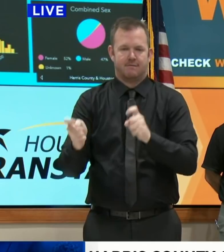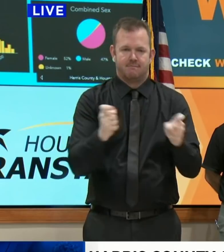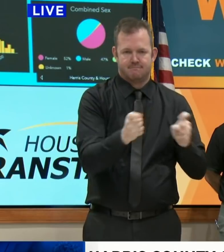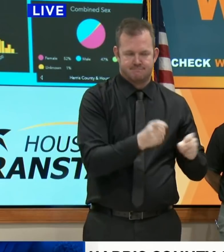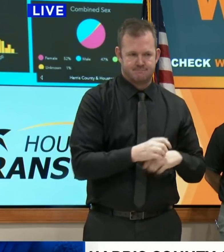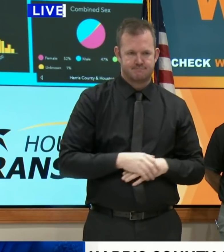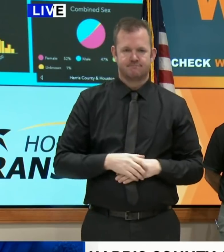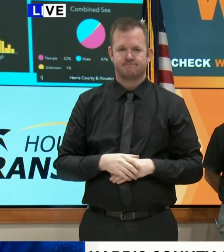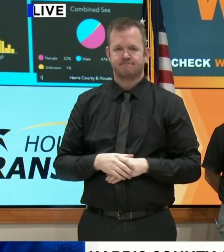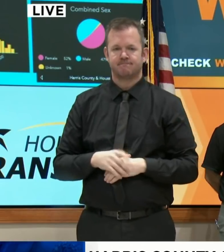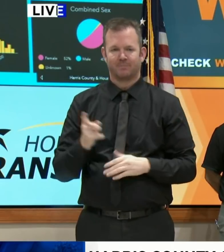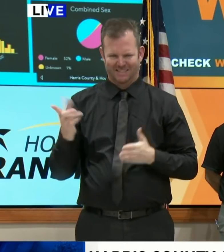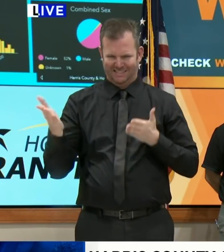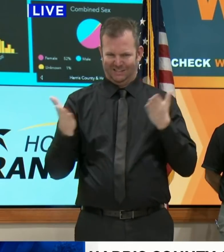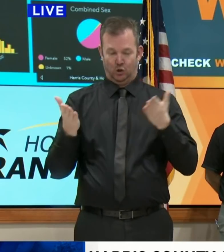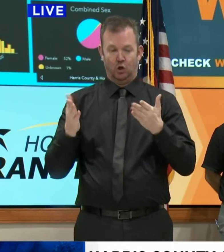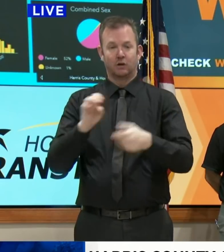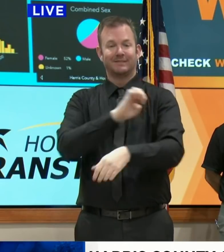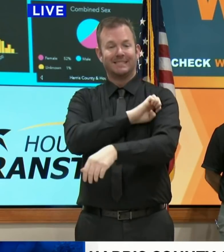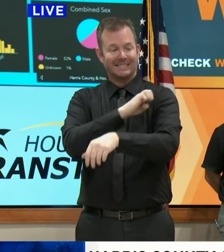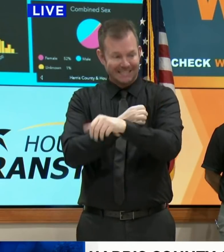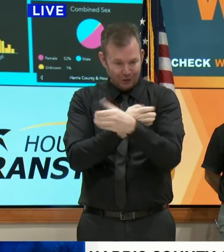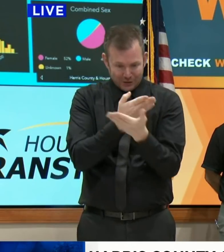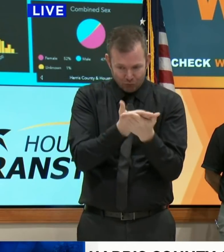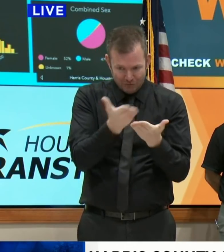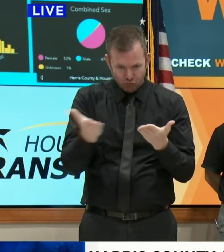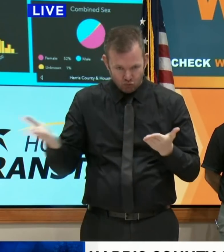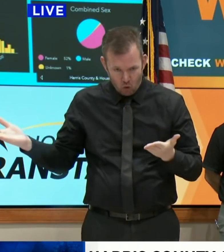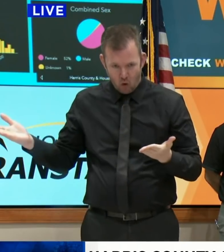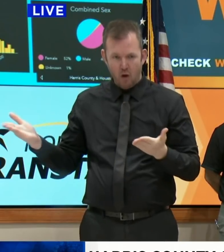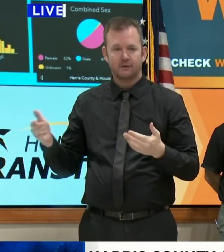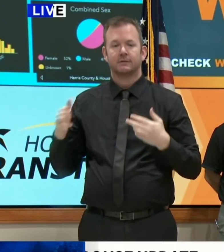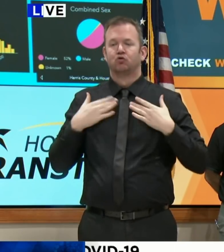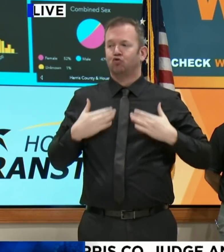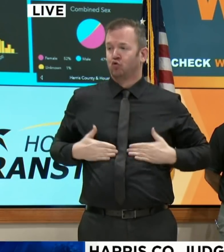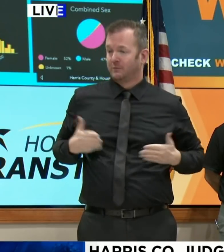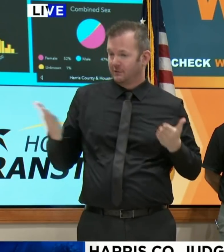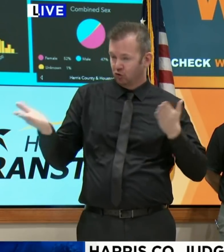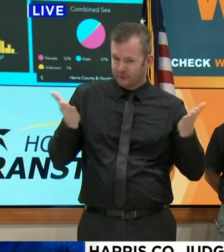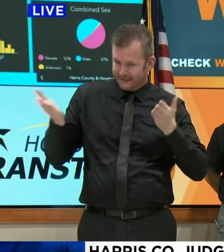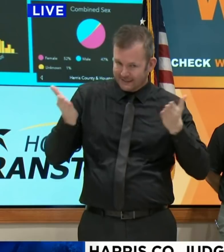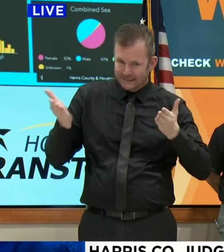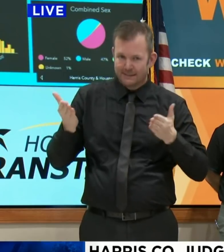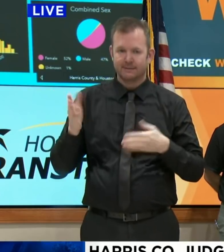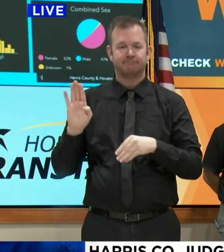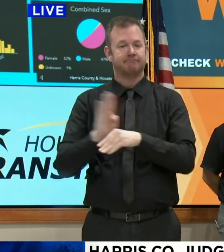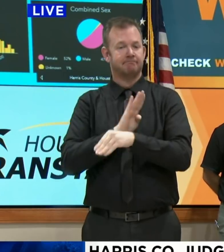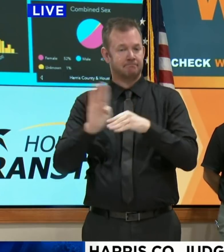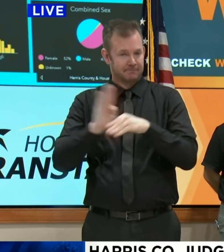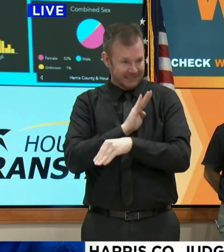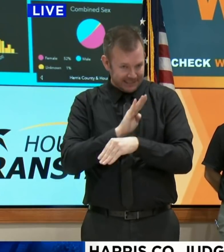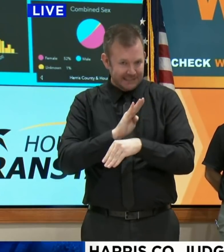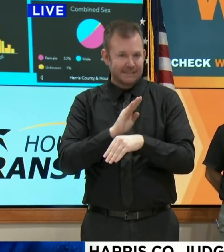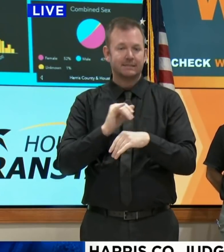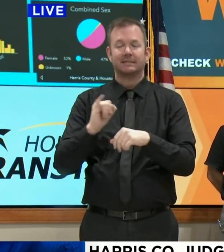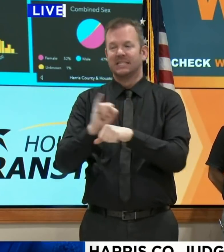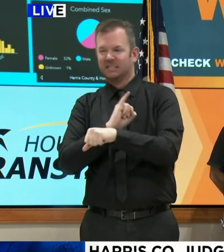he serves as a member of the House committees on higher House committees on higher education think local and education think local and consent calendars, he served on consent calendars, he served on several committees, including several committees, including energy resources, human